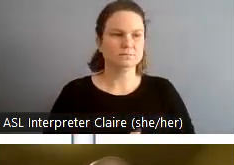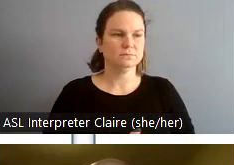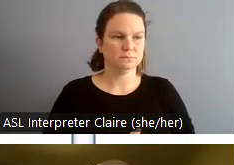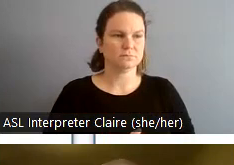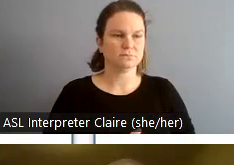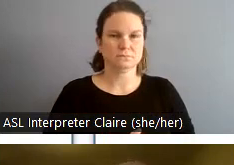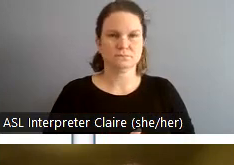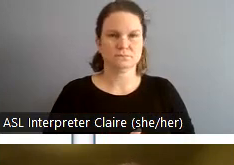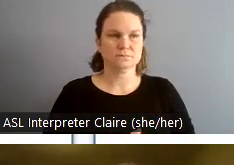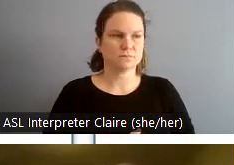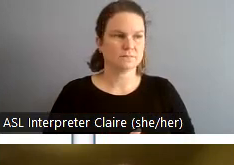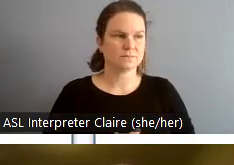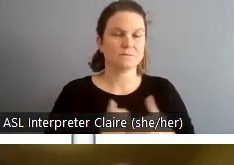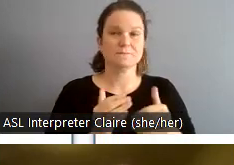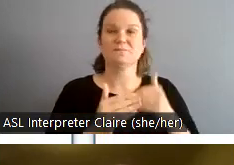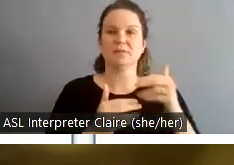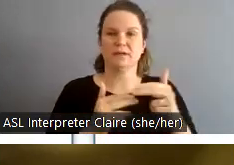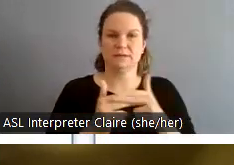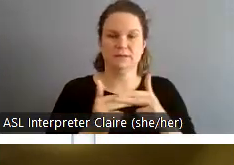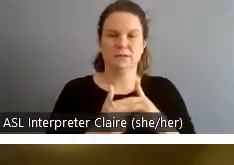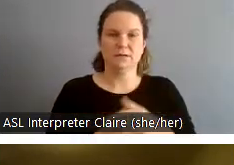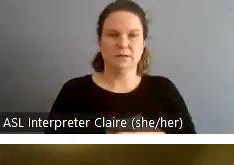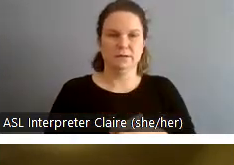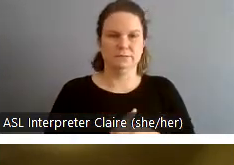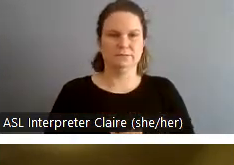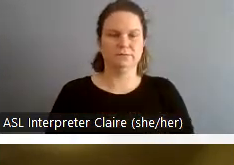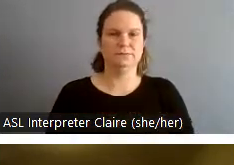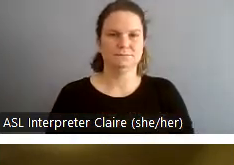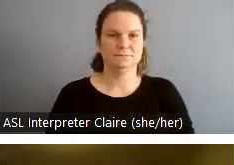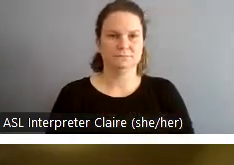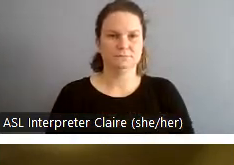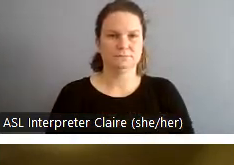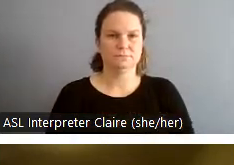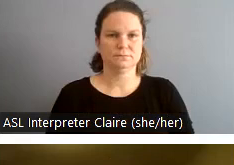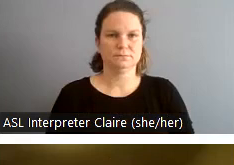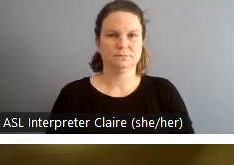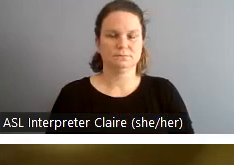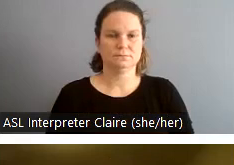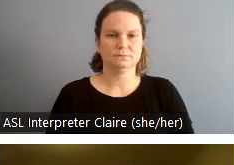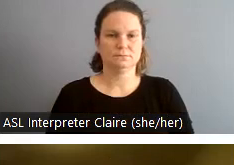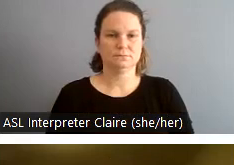Let's see what the next slide here is.